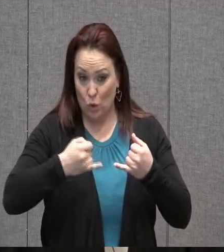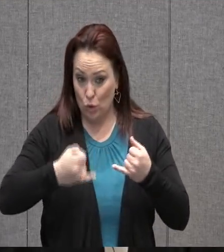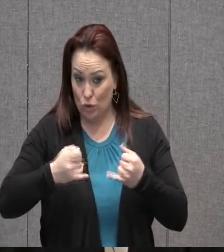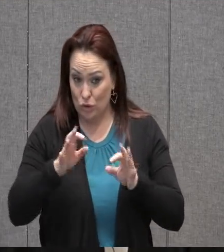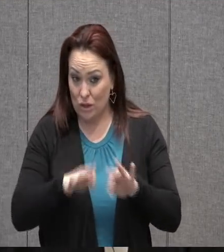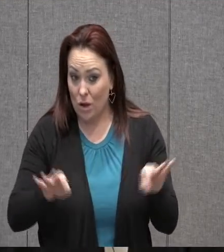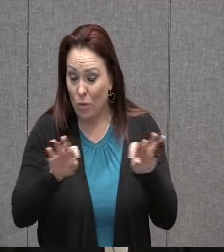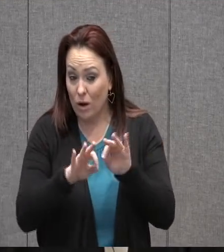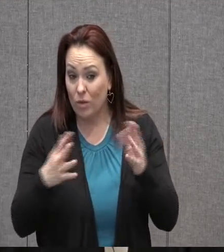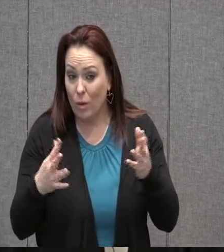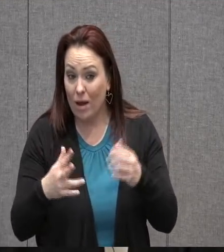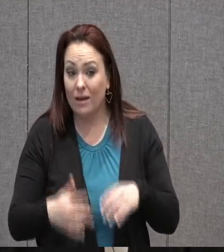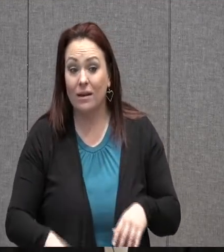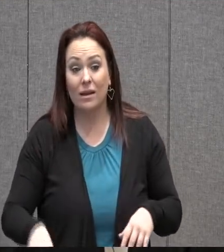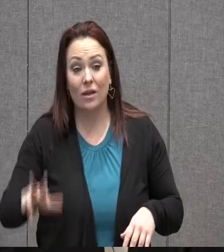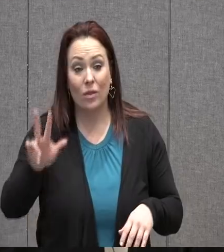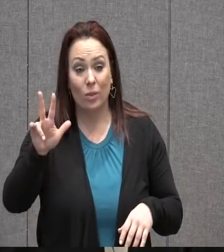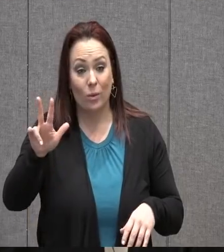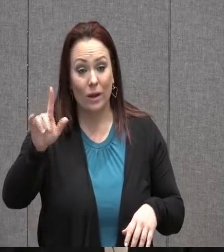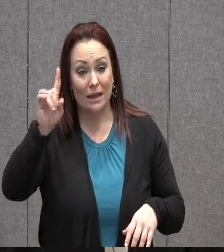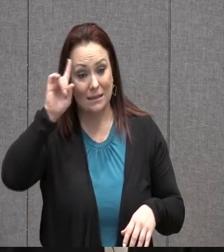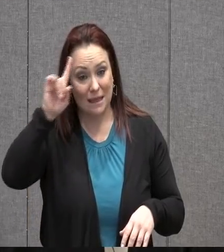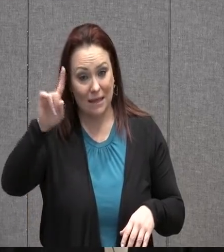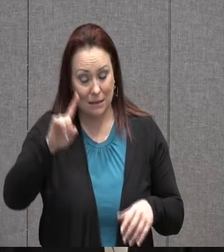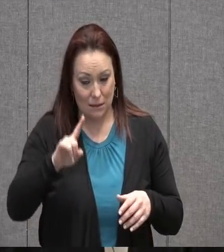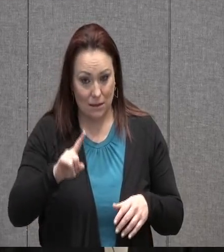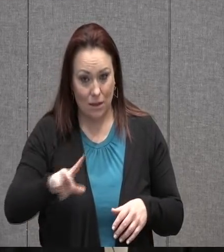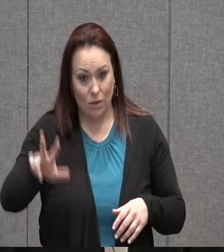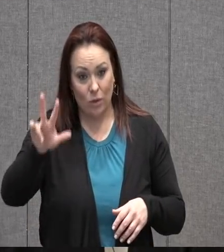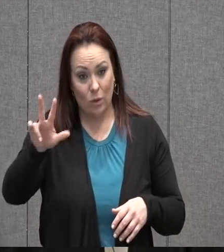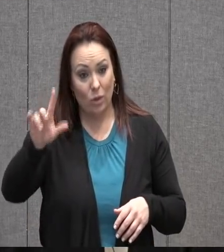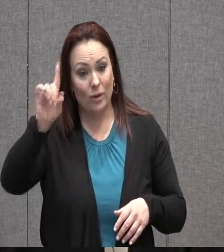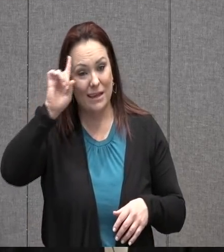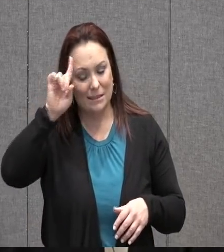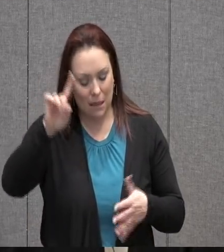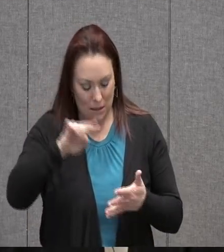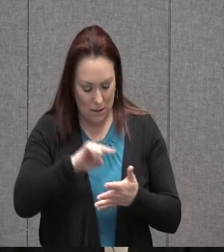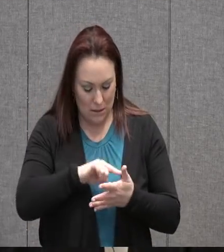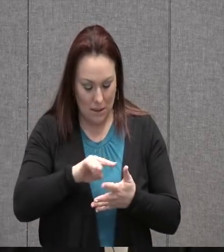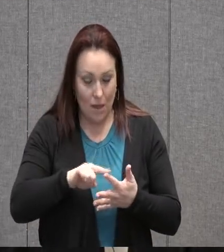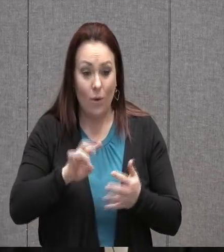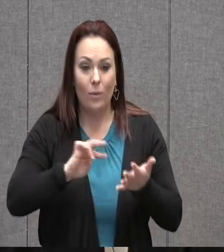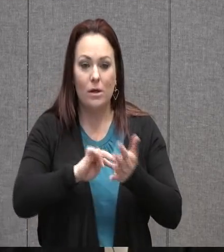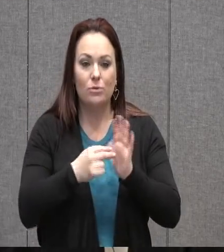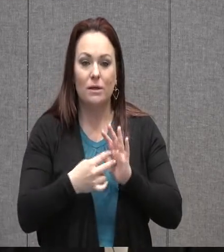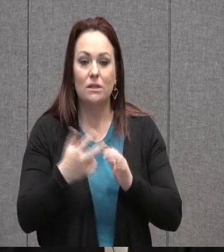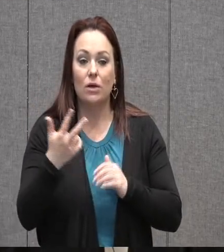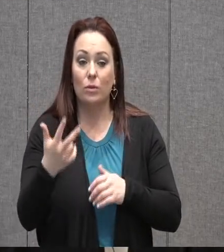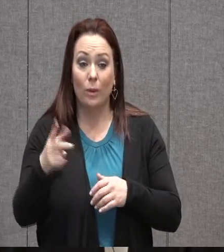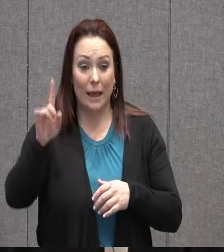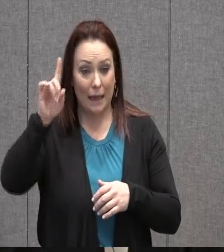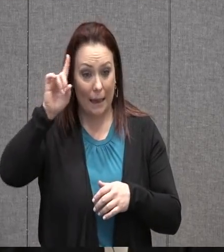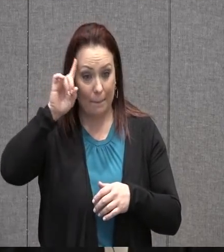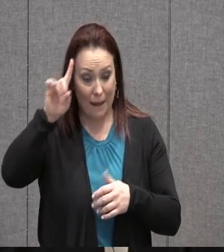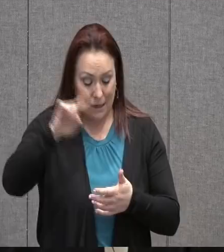Do you have three cents? - Three cents. I don't-- - Three pennies. Okay, yeah, I don't have a coin